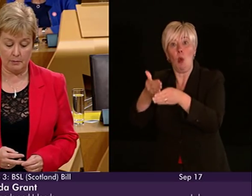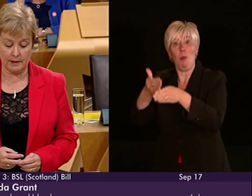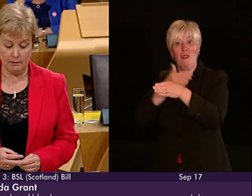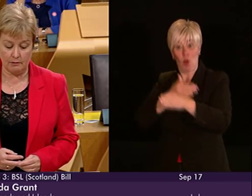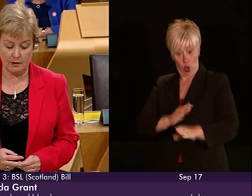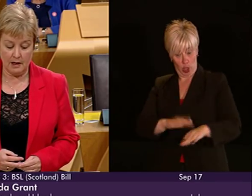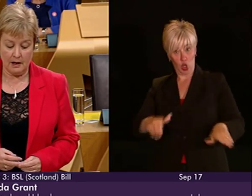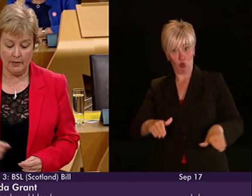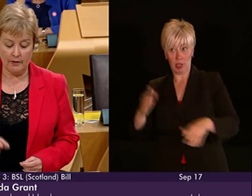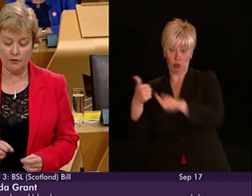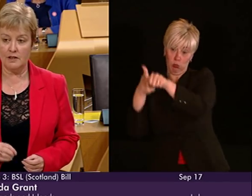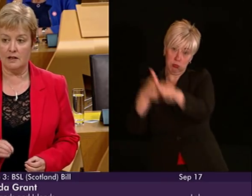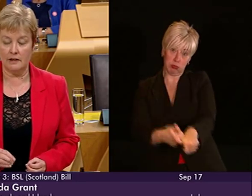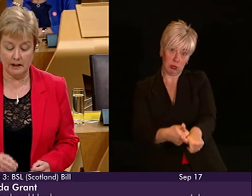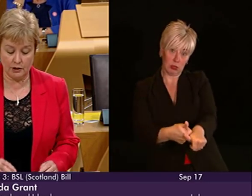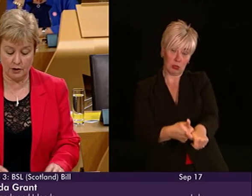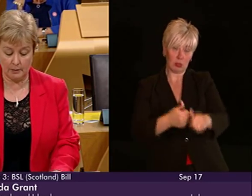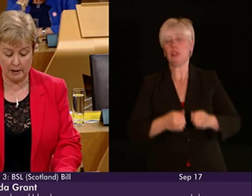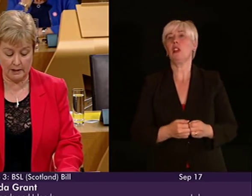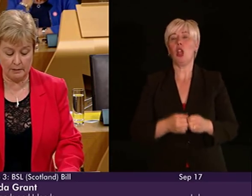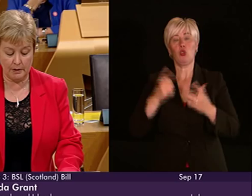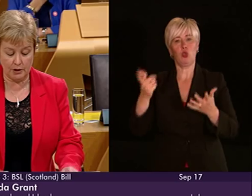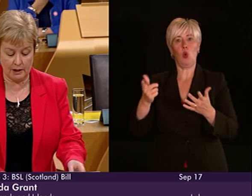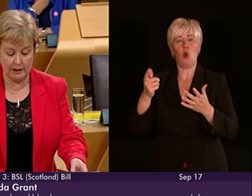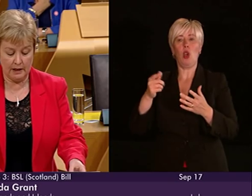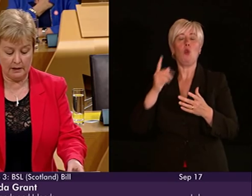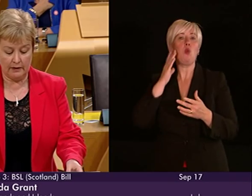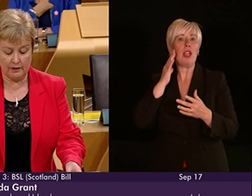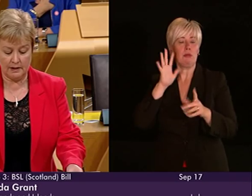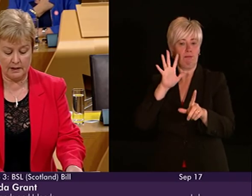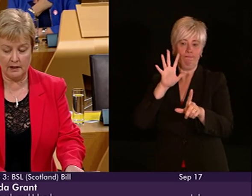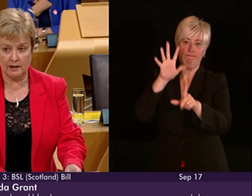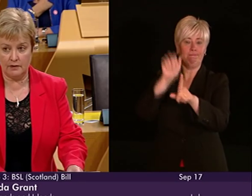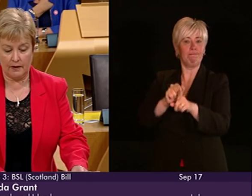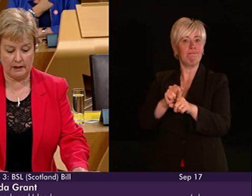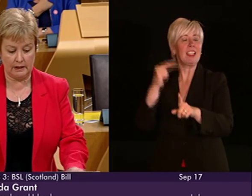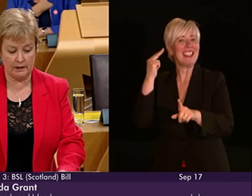to develop skills. Therefore, learning needs to take place as soon as deafness is identified